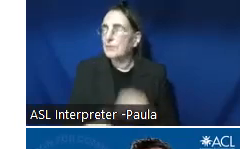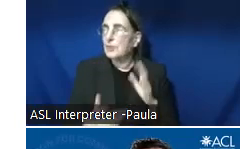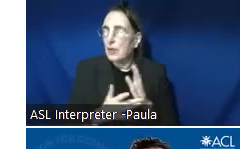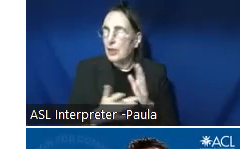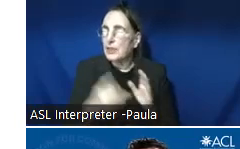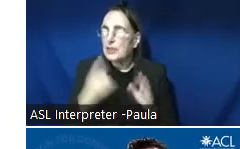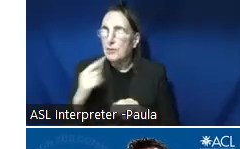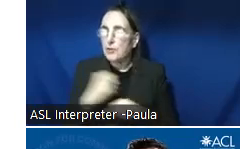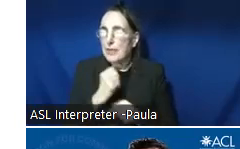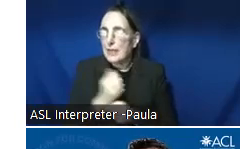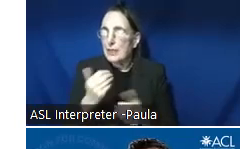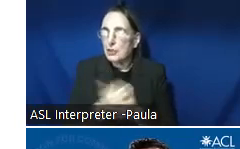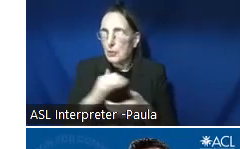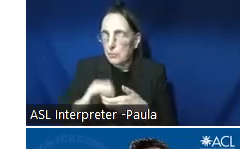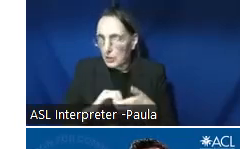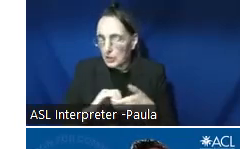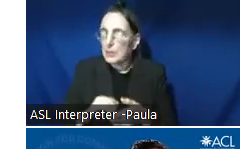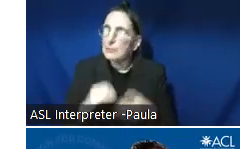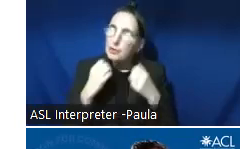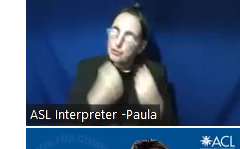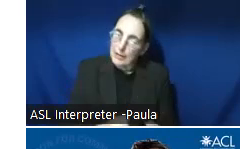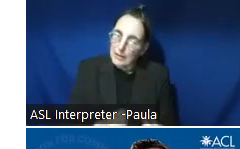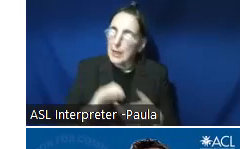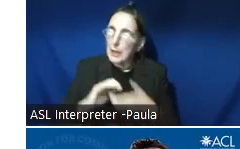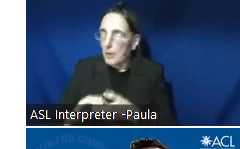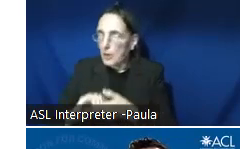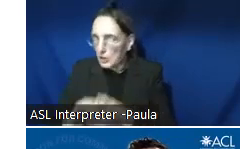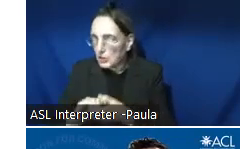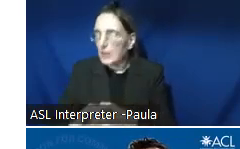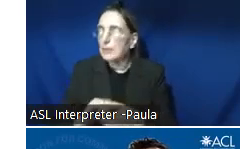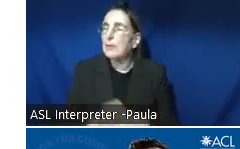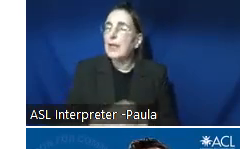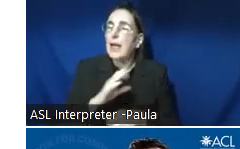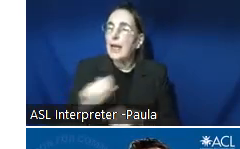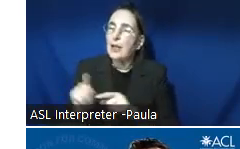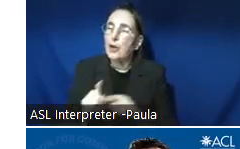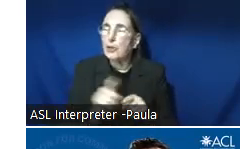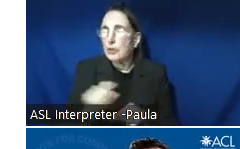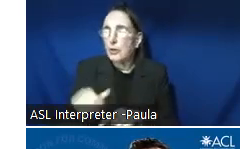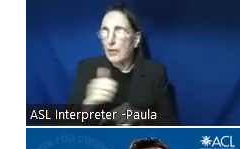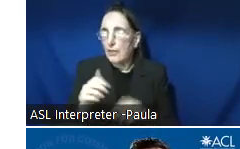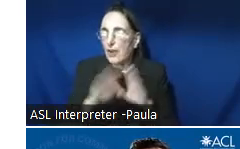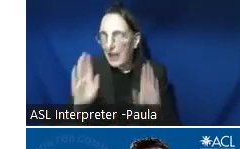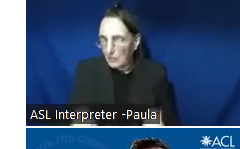strengthening existing partnerships between continuums of care, and other housing amenities, aging, and disability